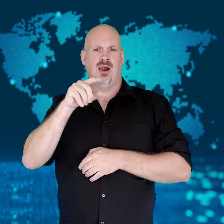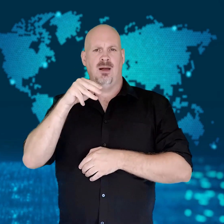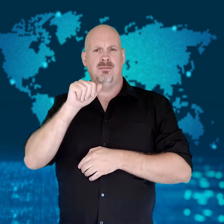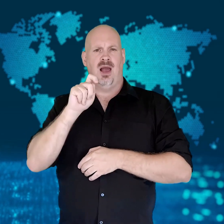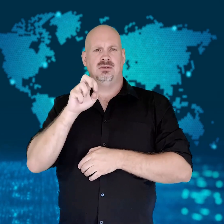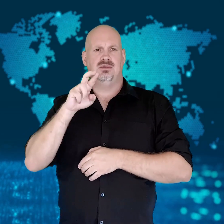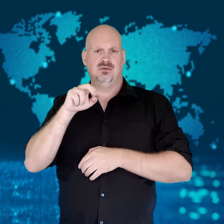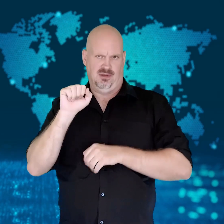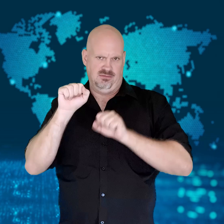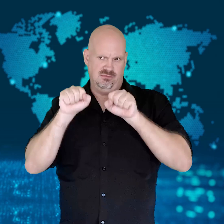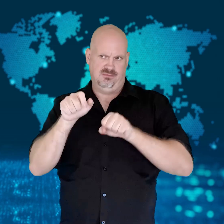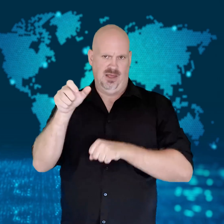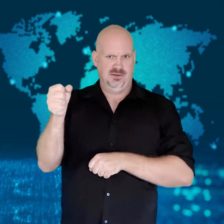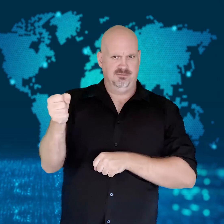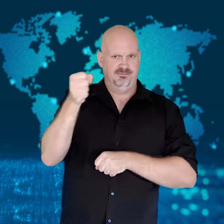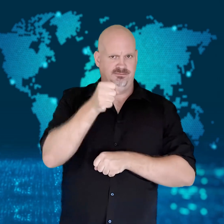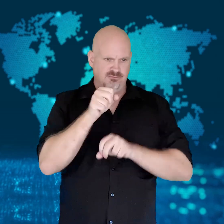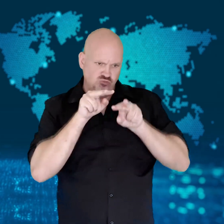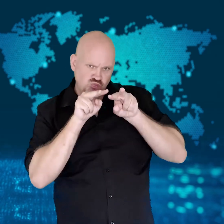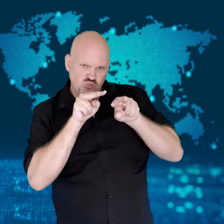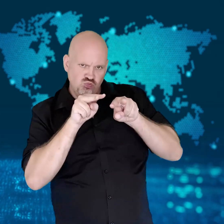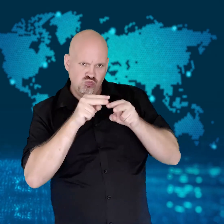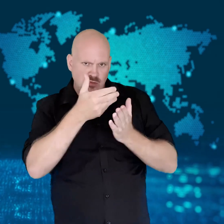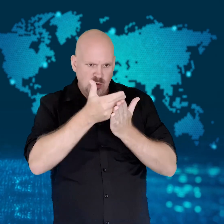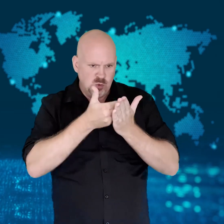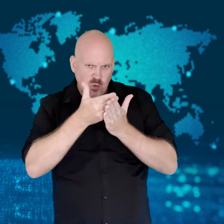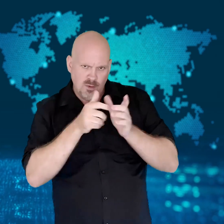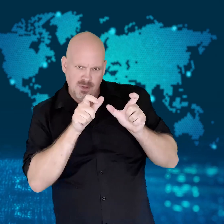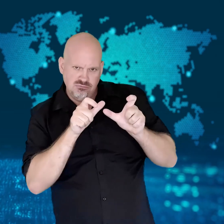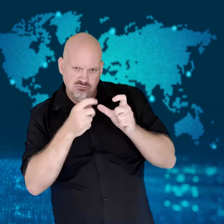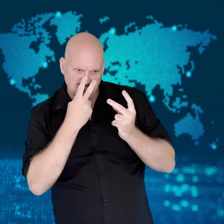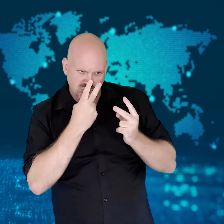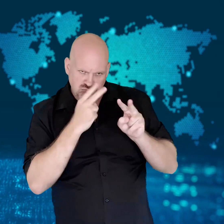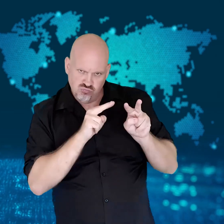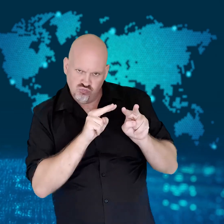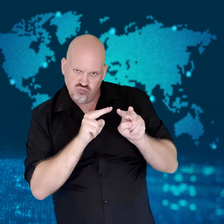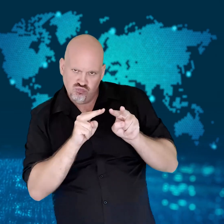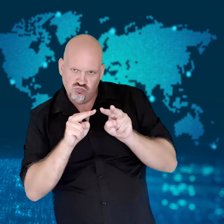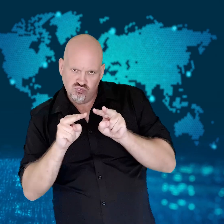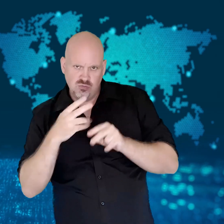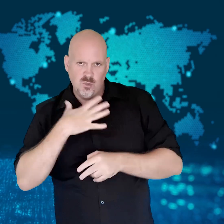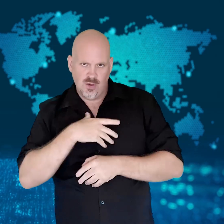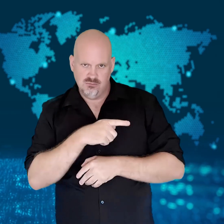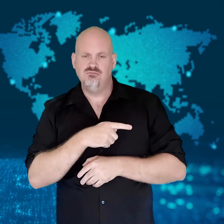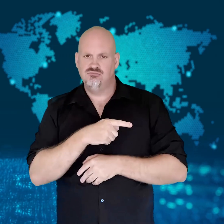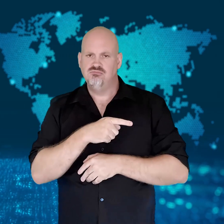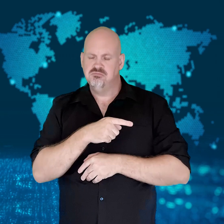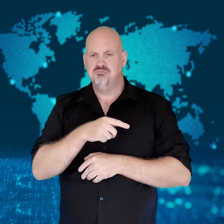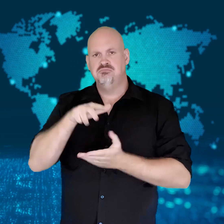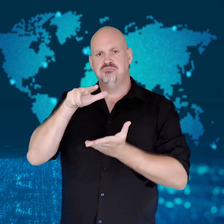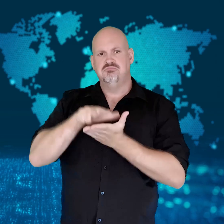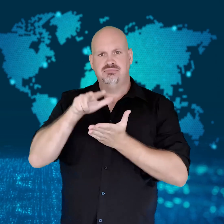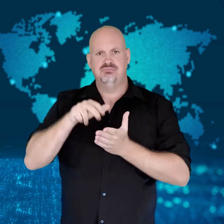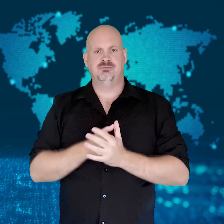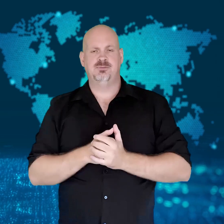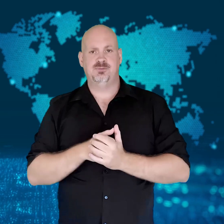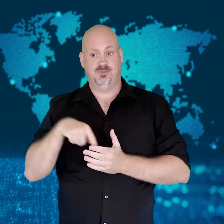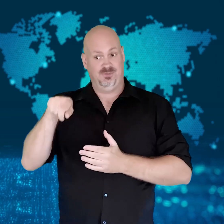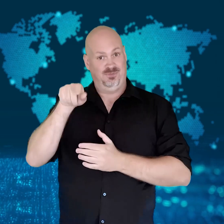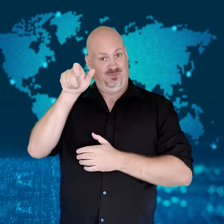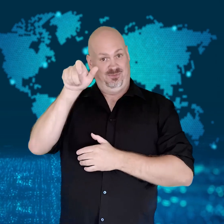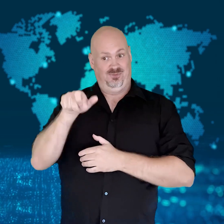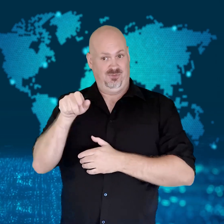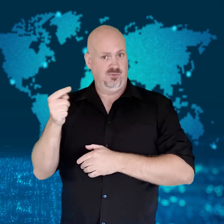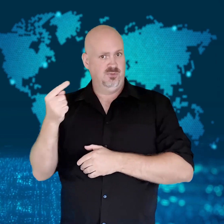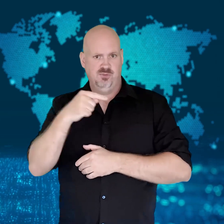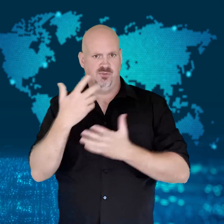the records and determine whether any of the records are covered by